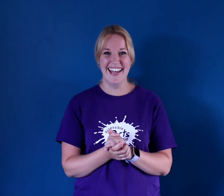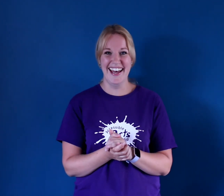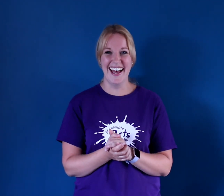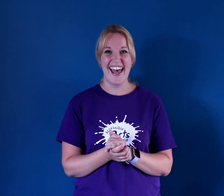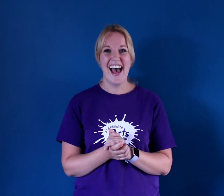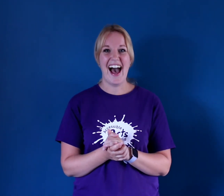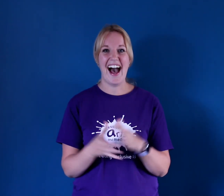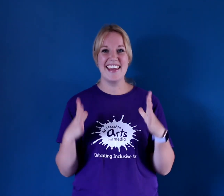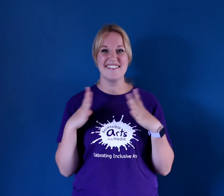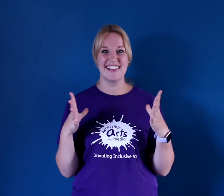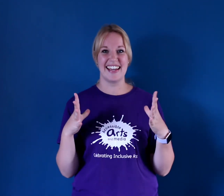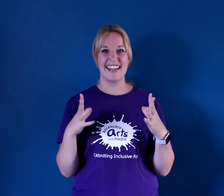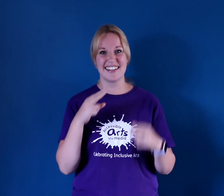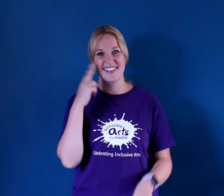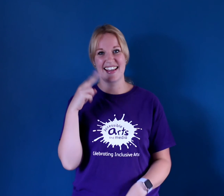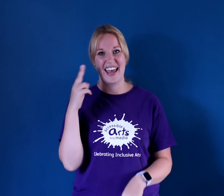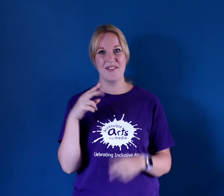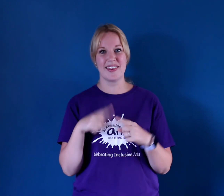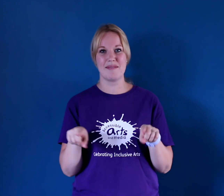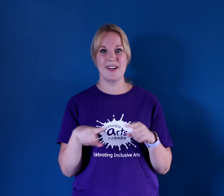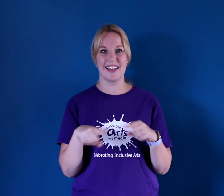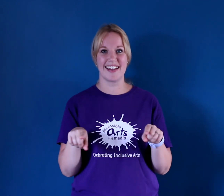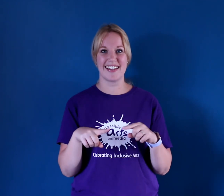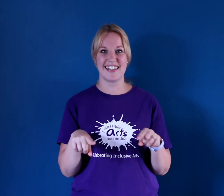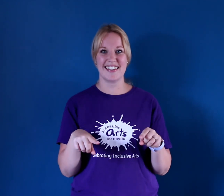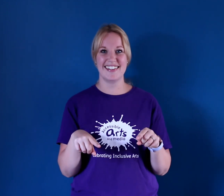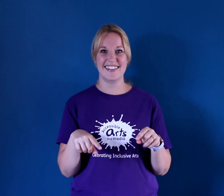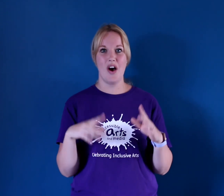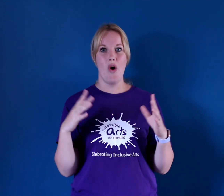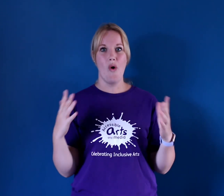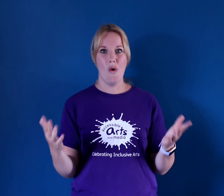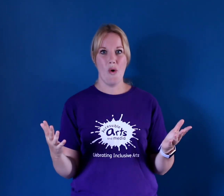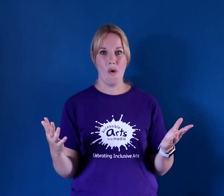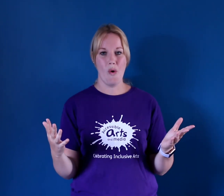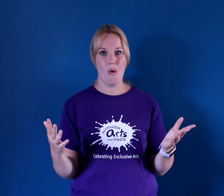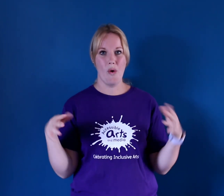Are you ready to sing it with the music?